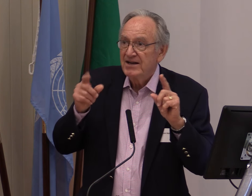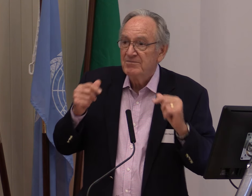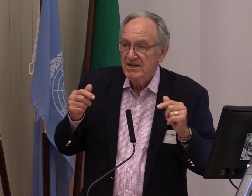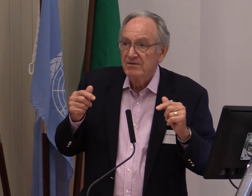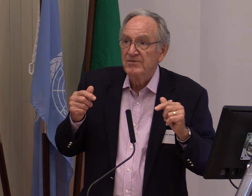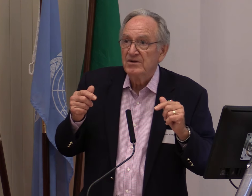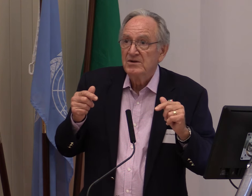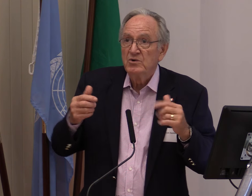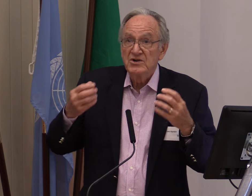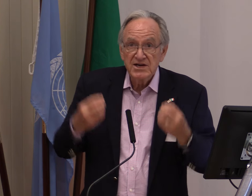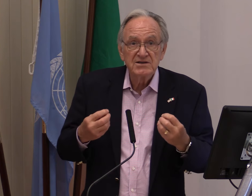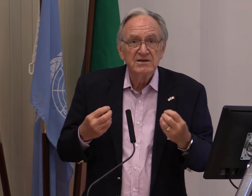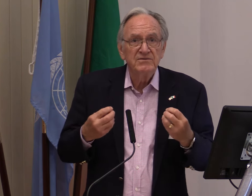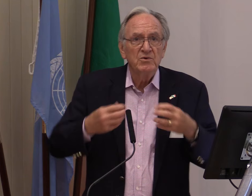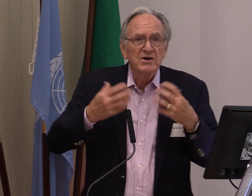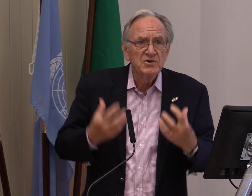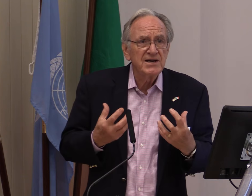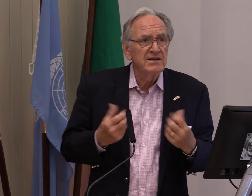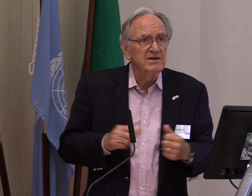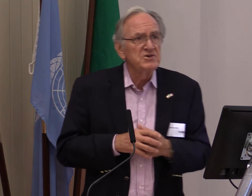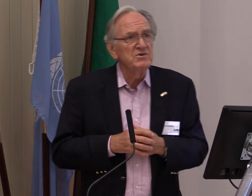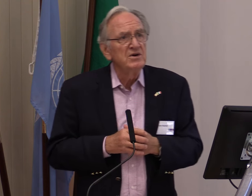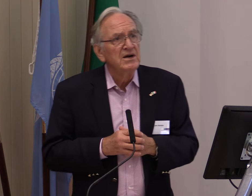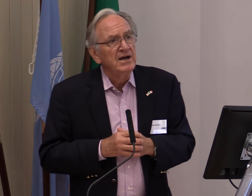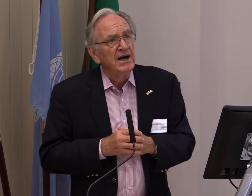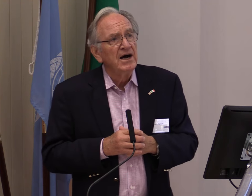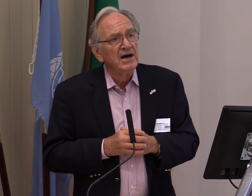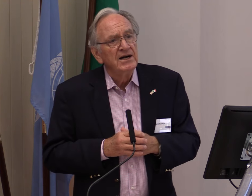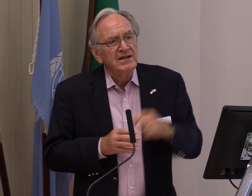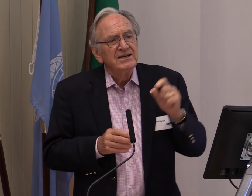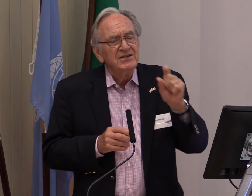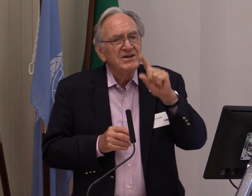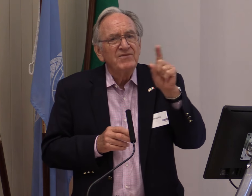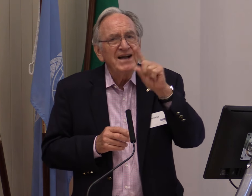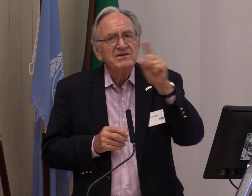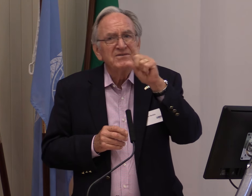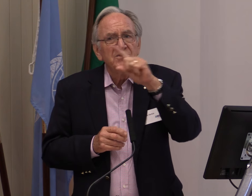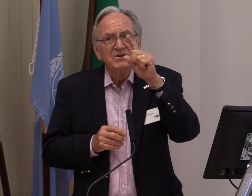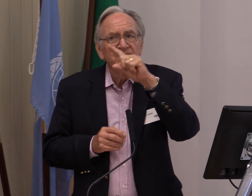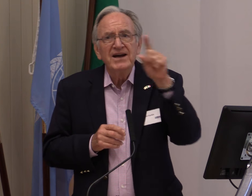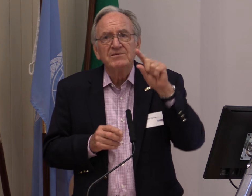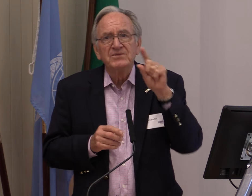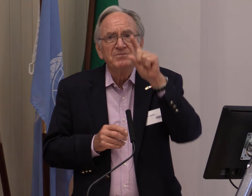that can be helpful, who are sensitive, who understand the issue. You'll find them, they'll